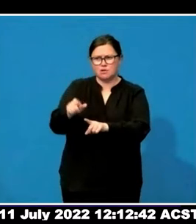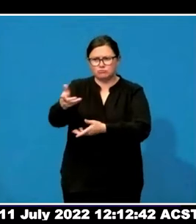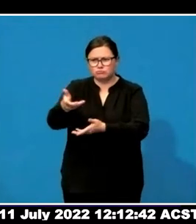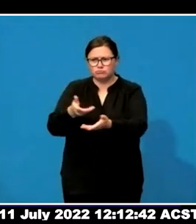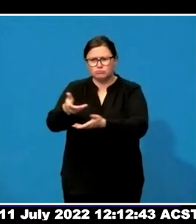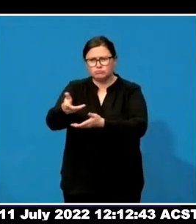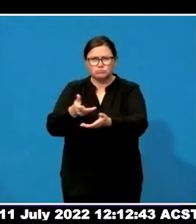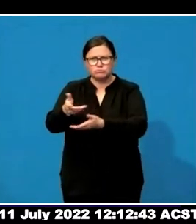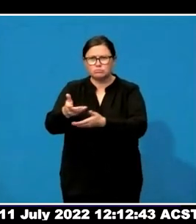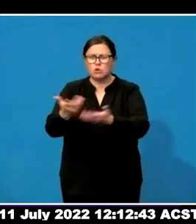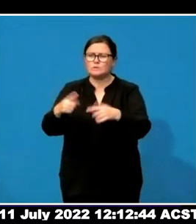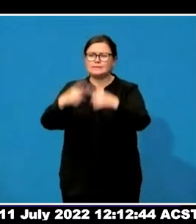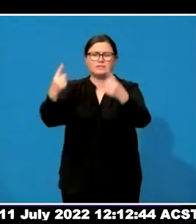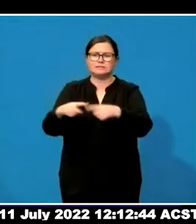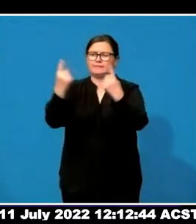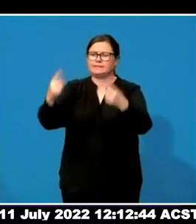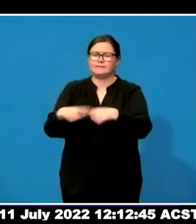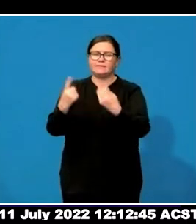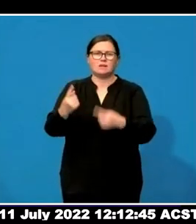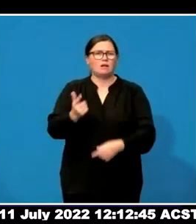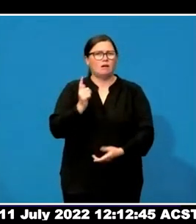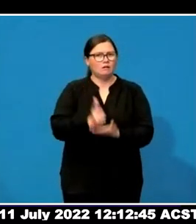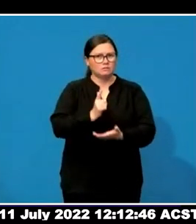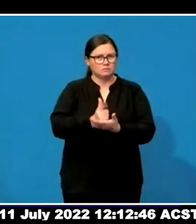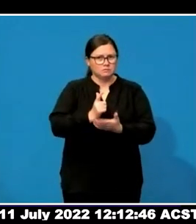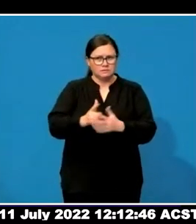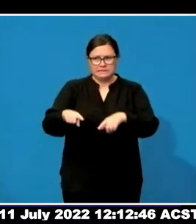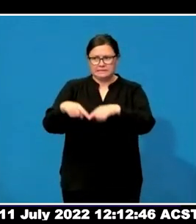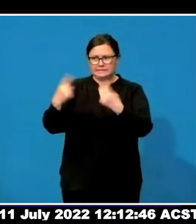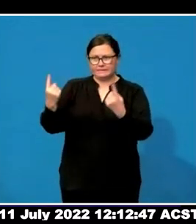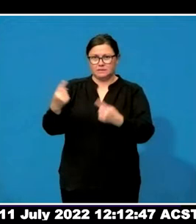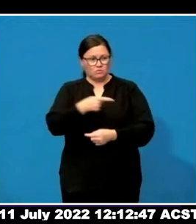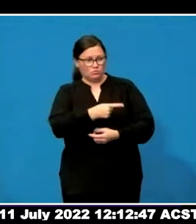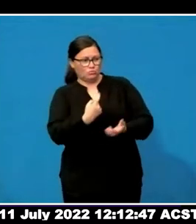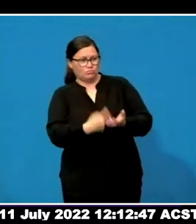Yeah, but would you prefer one person that you can talk to? Yeah. MS TARRAGO: Yeah.